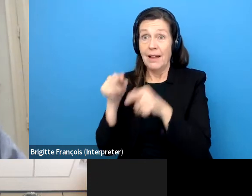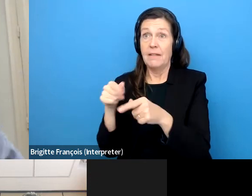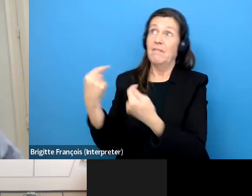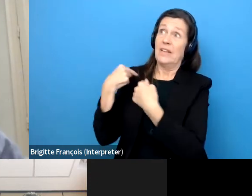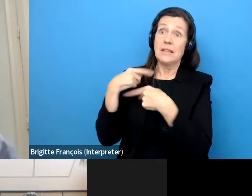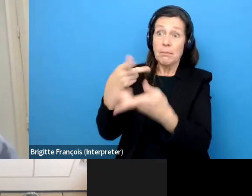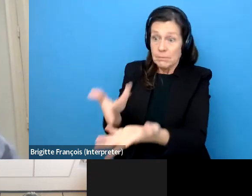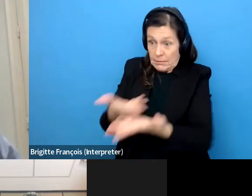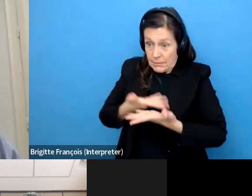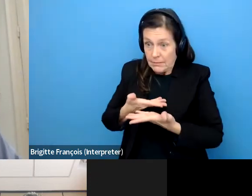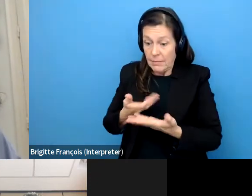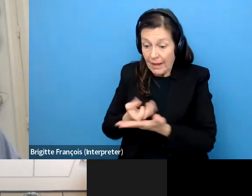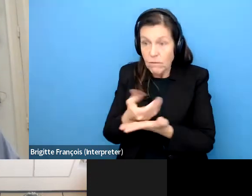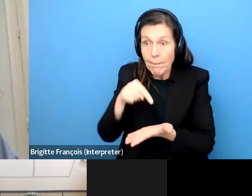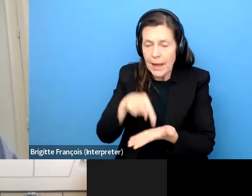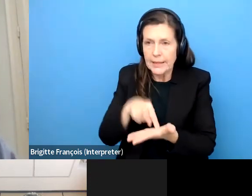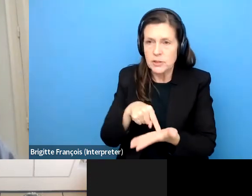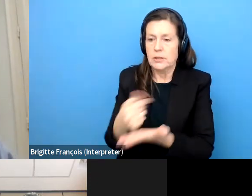Thank you very much, Mr Commissioner.